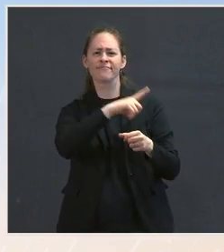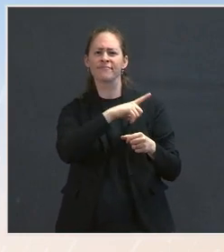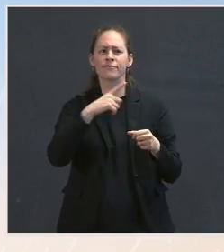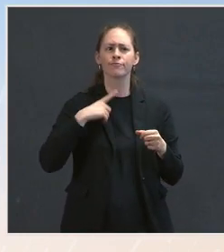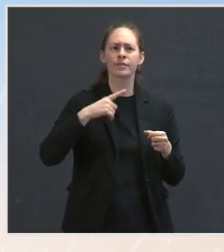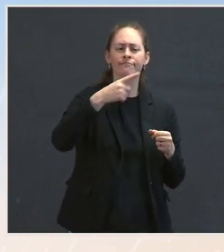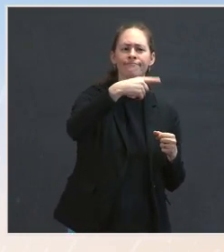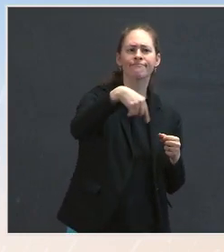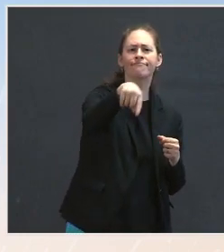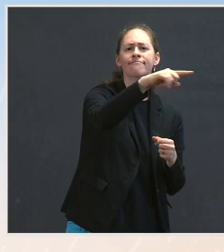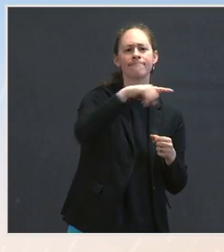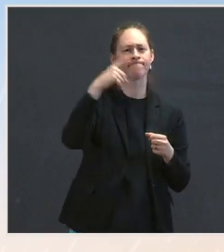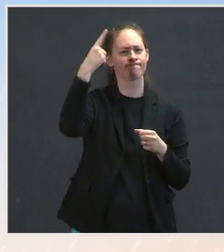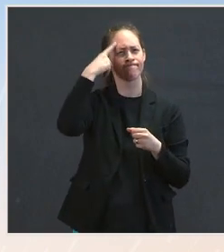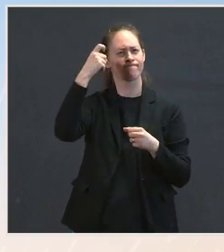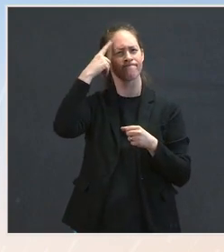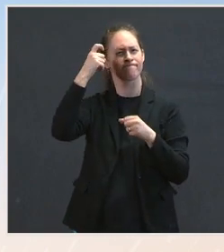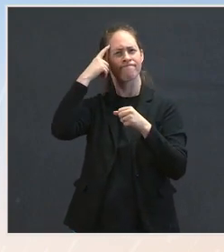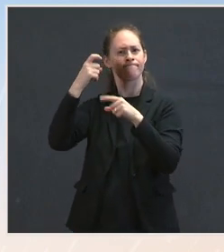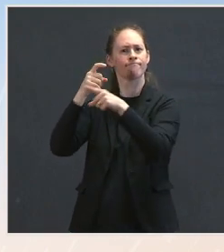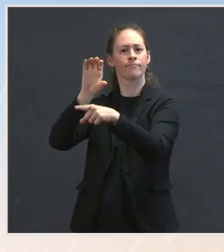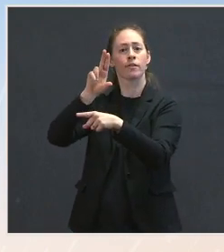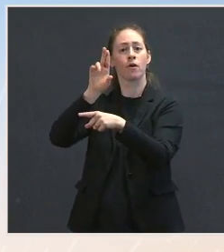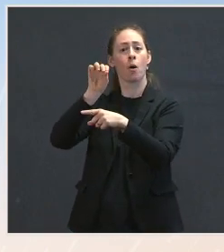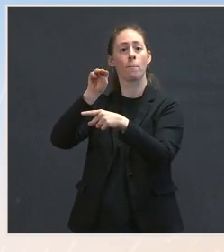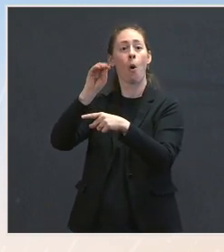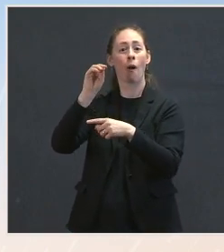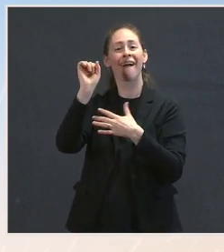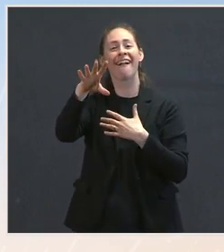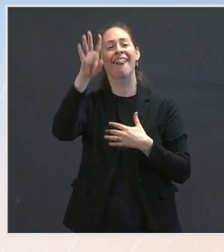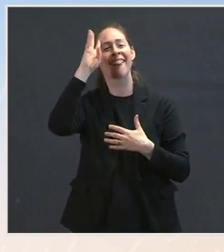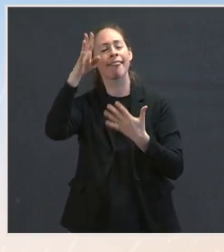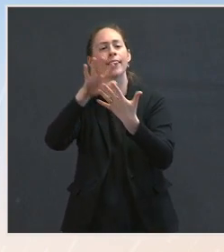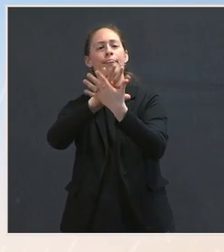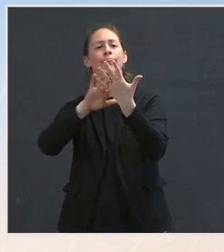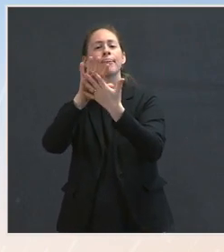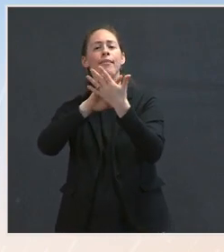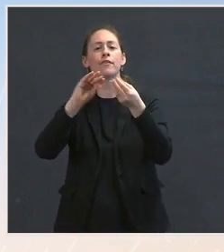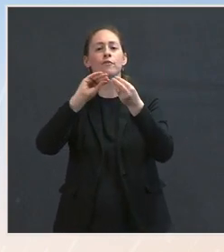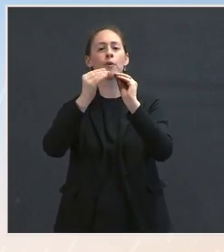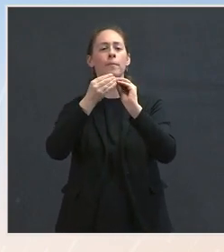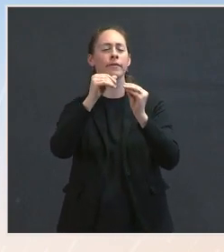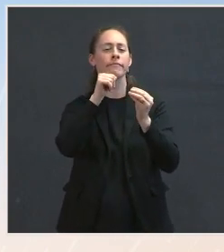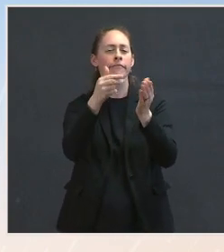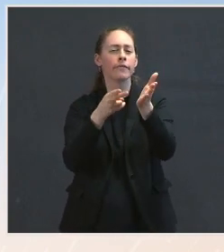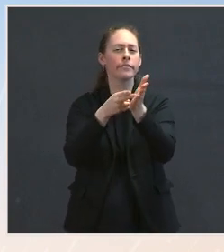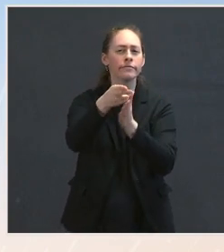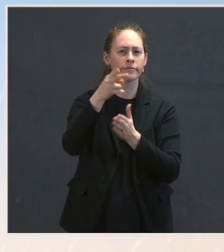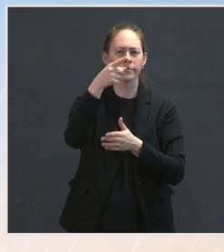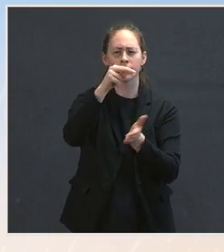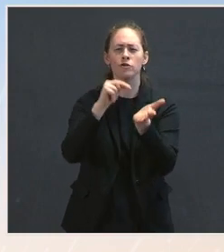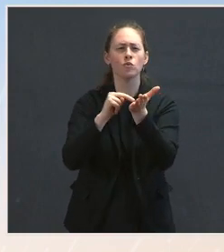about deaths in nursing homes throughout the pandemic? Ms. Psaki: Well, this is a meeting and a conversation with a range of governors